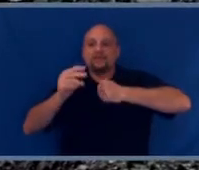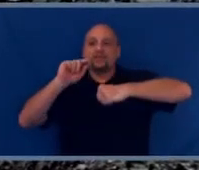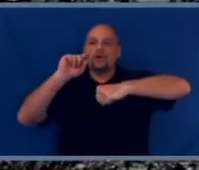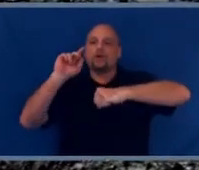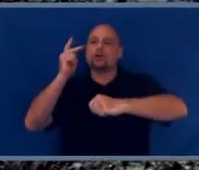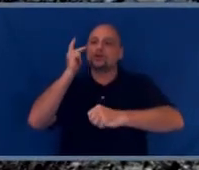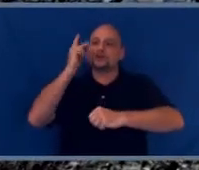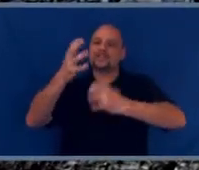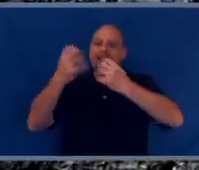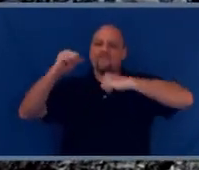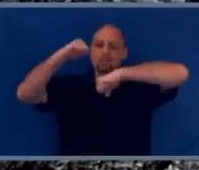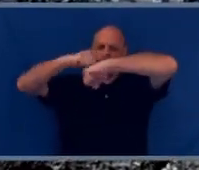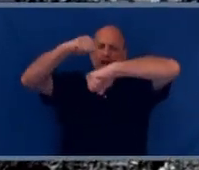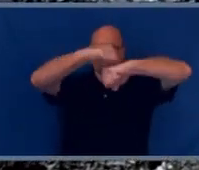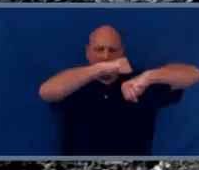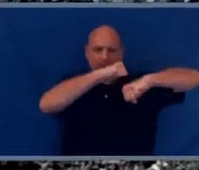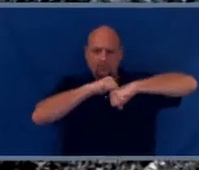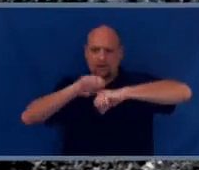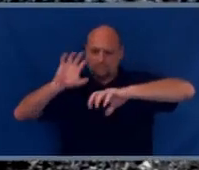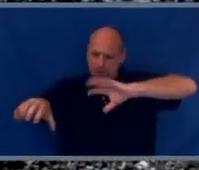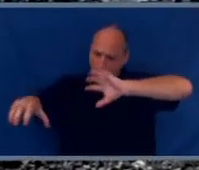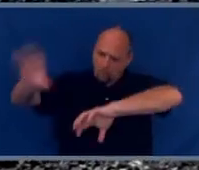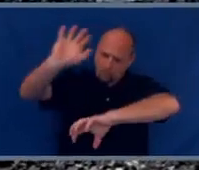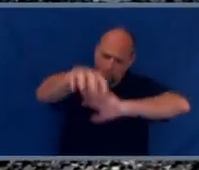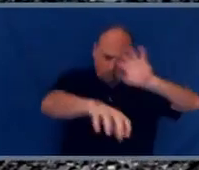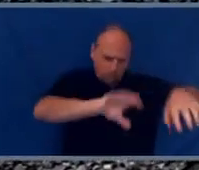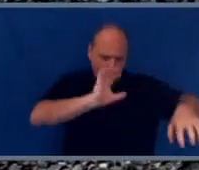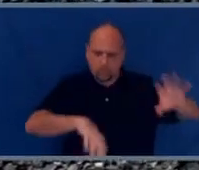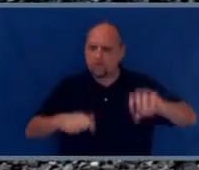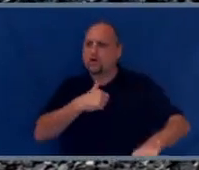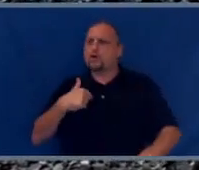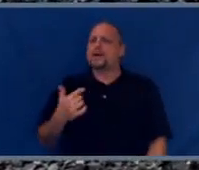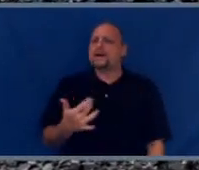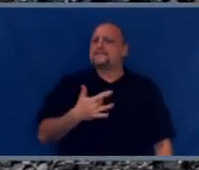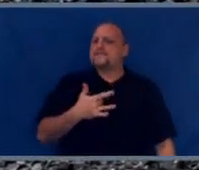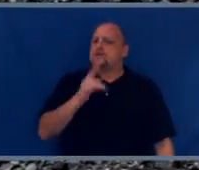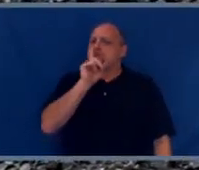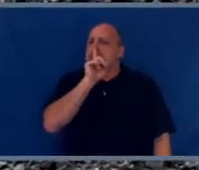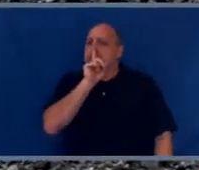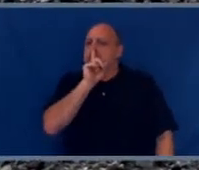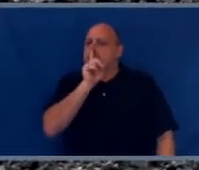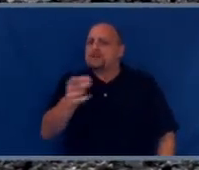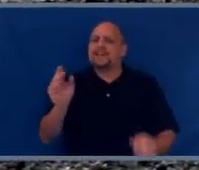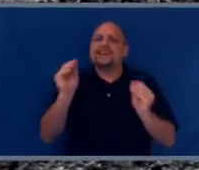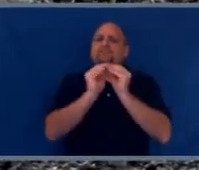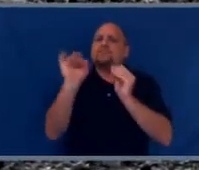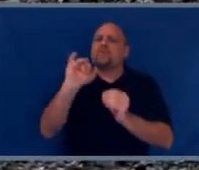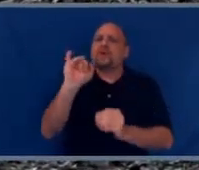WE THINK THAT THE BOLDERS ARE